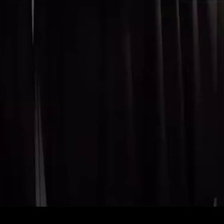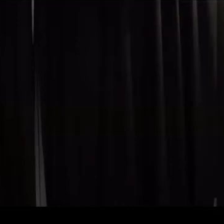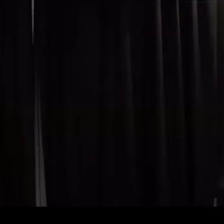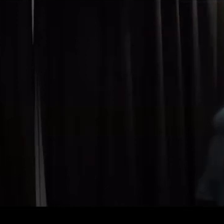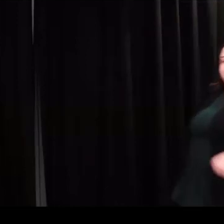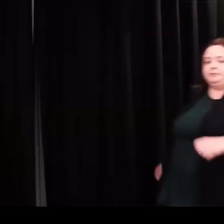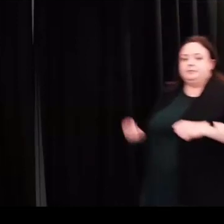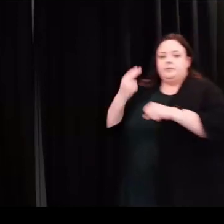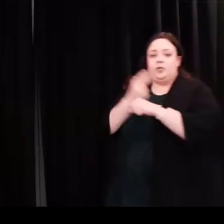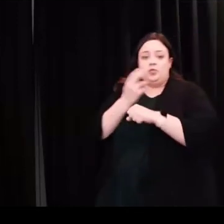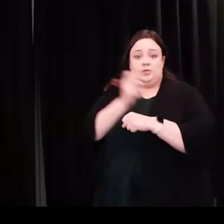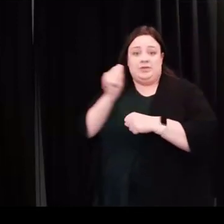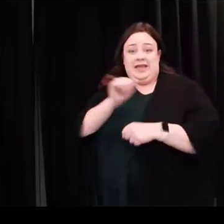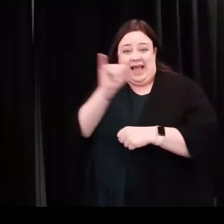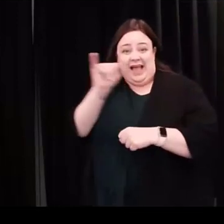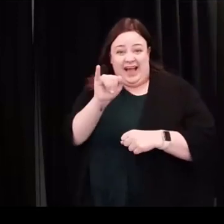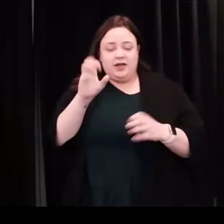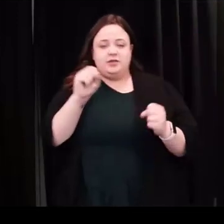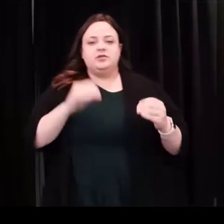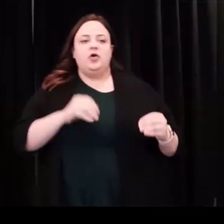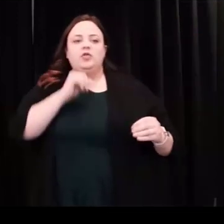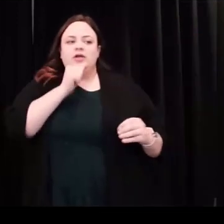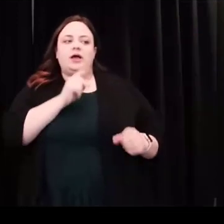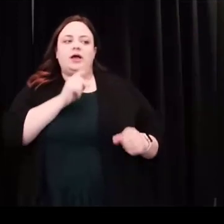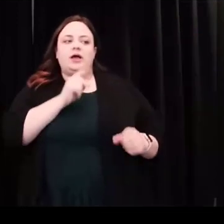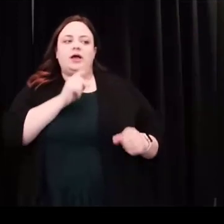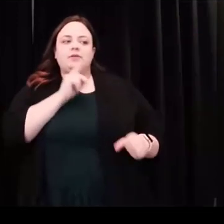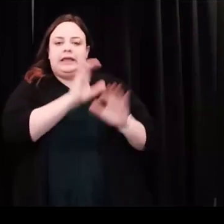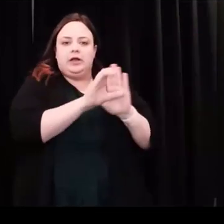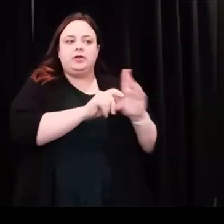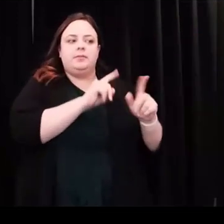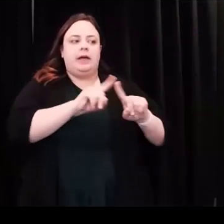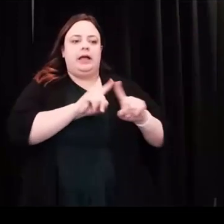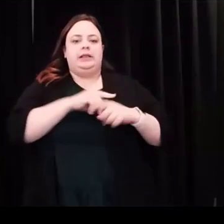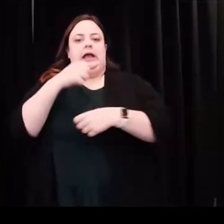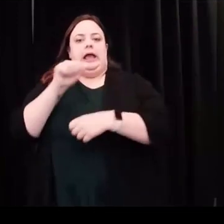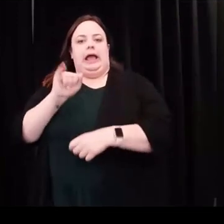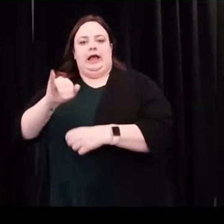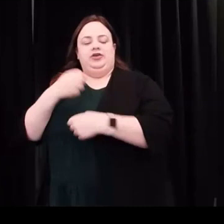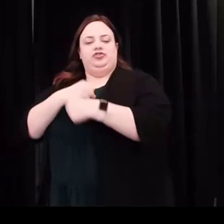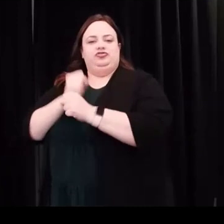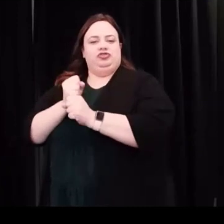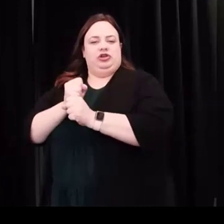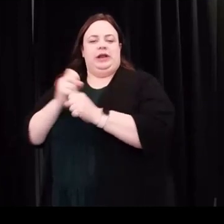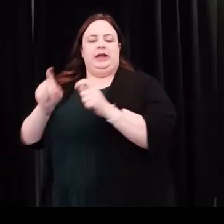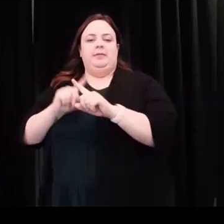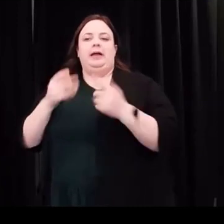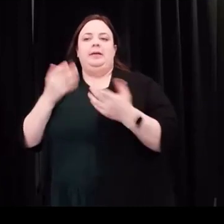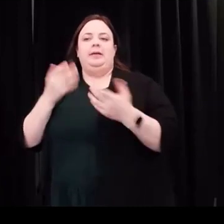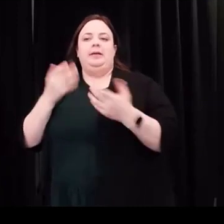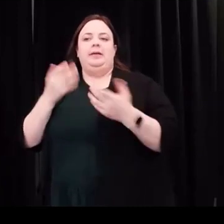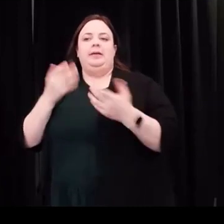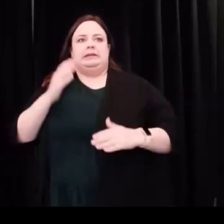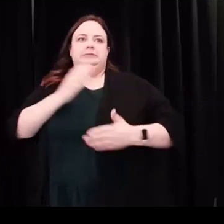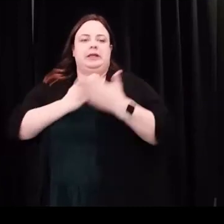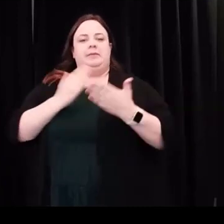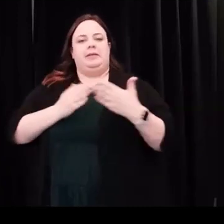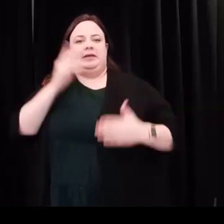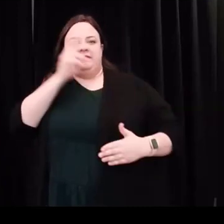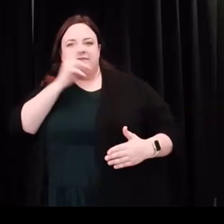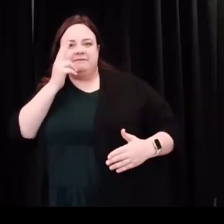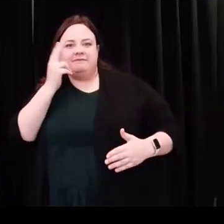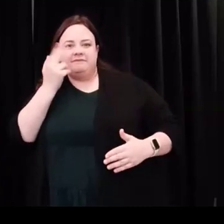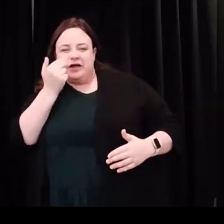nor are they characters that we generated. Some of them may be kind of funny to you, but. I did